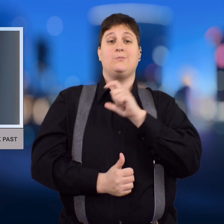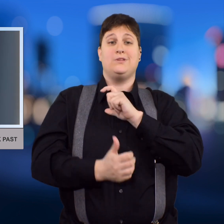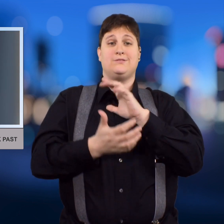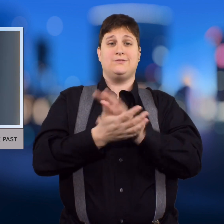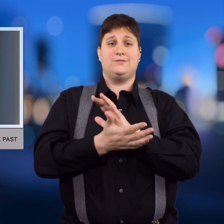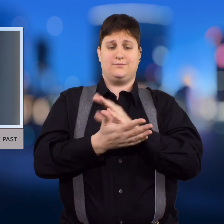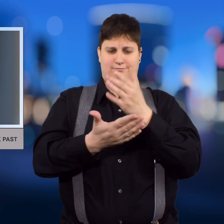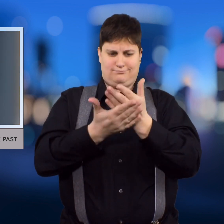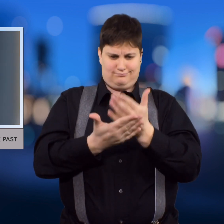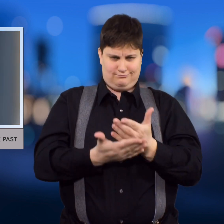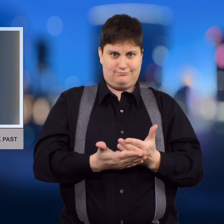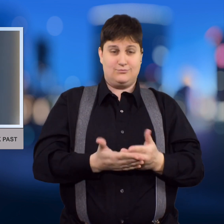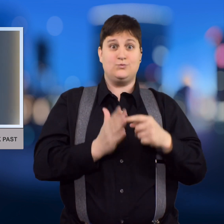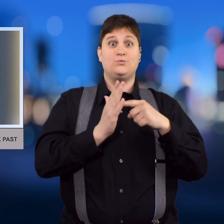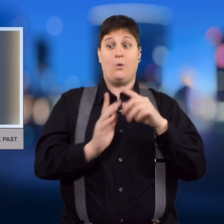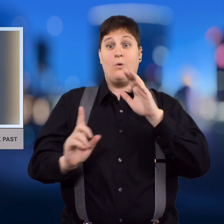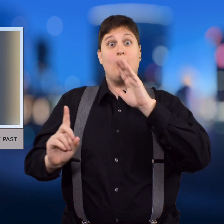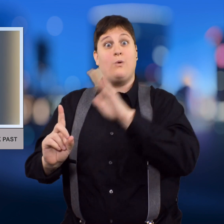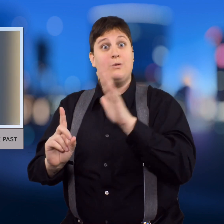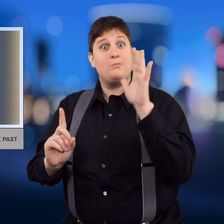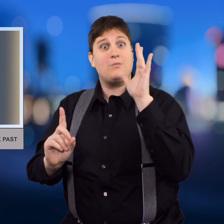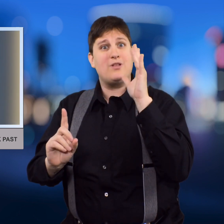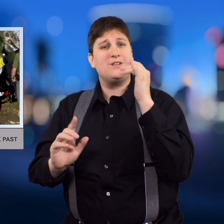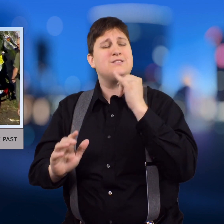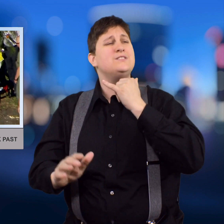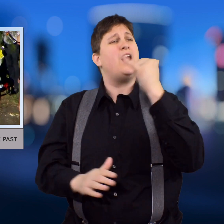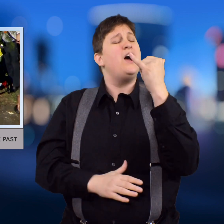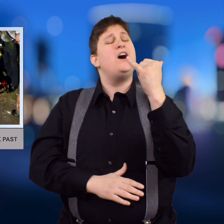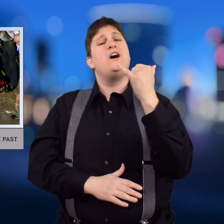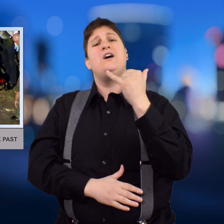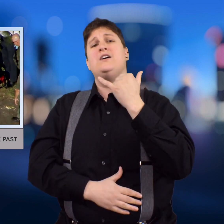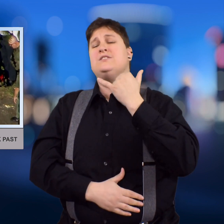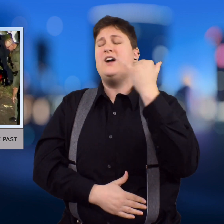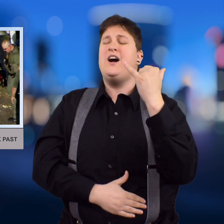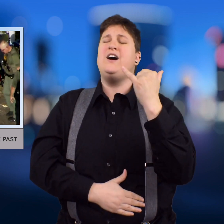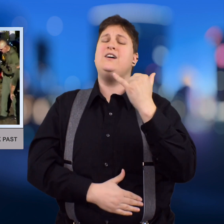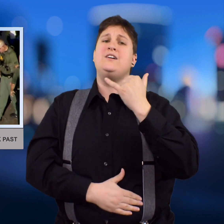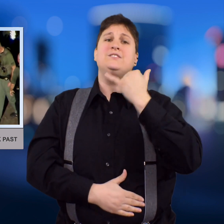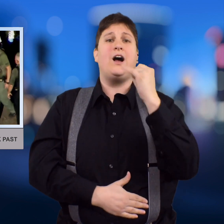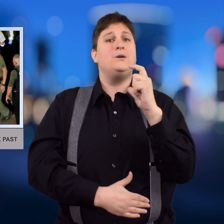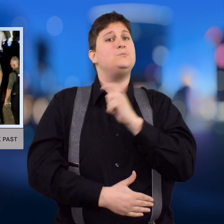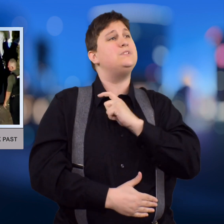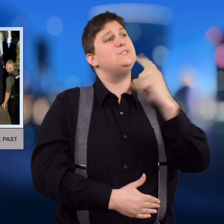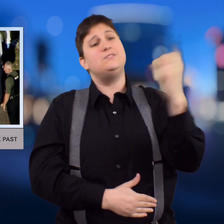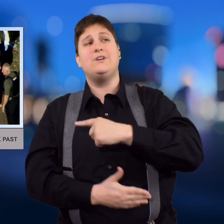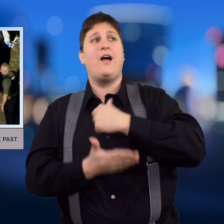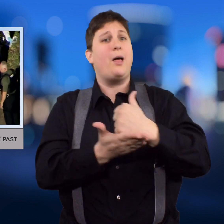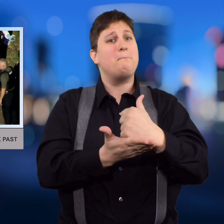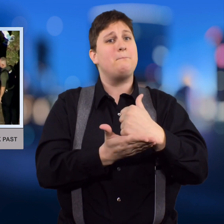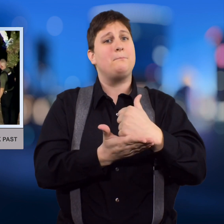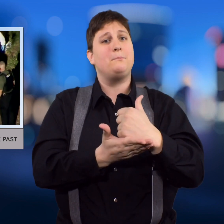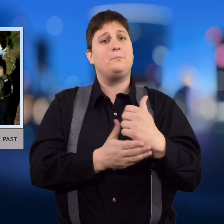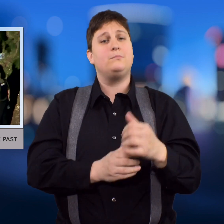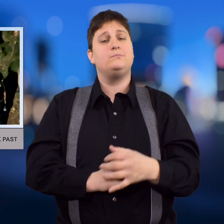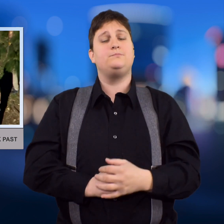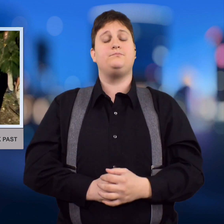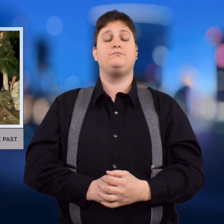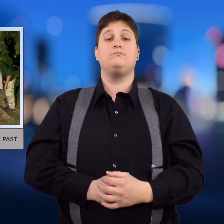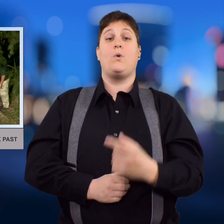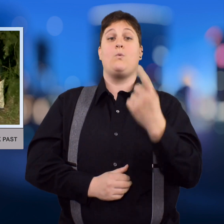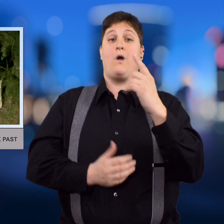Police documents show his mother had repeatedly called police to the home.